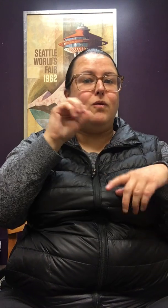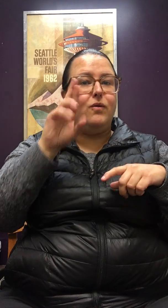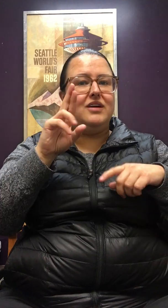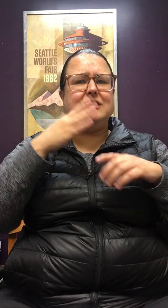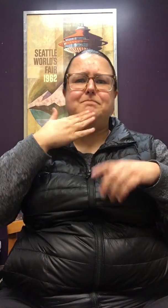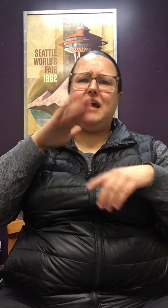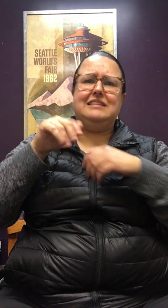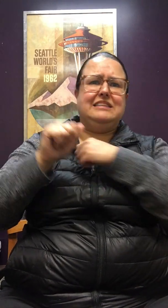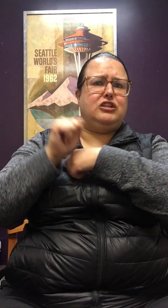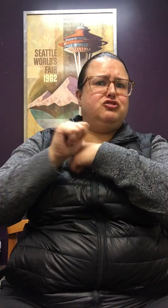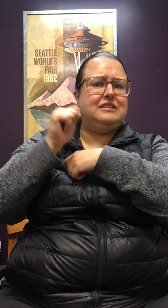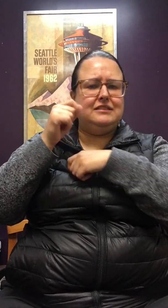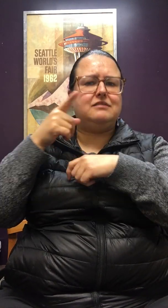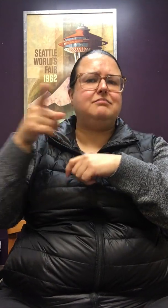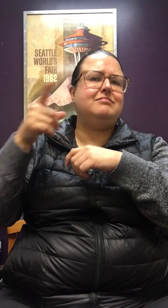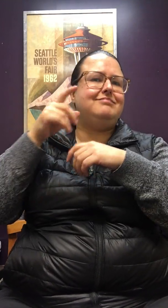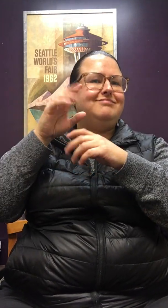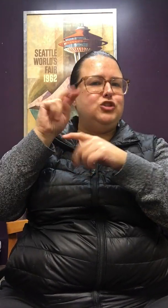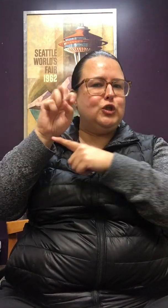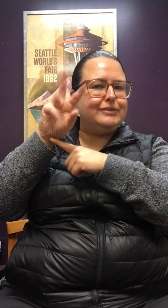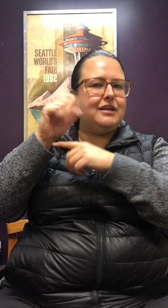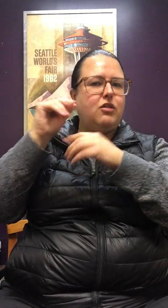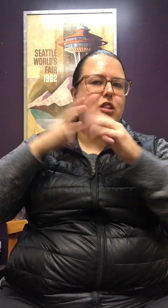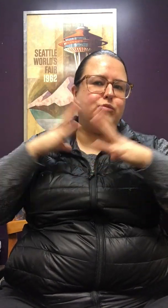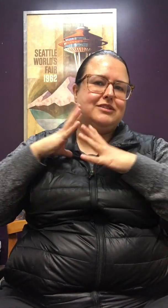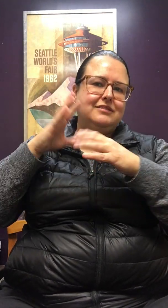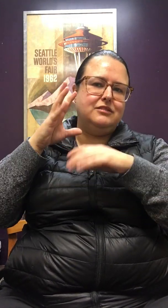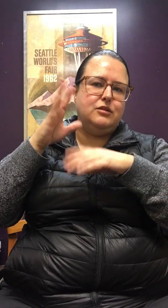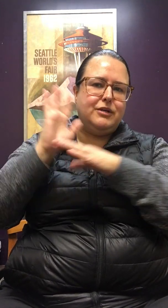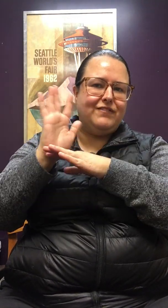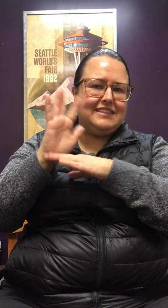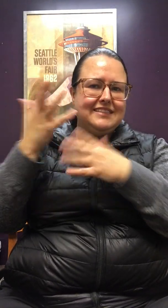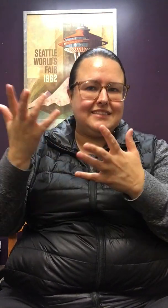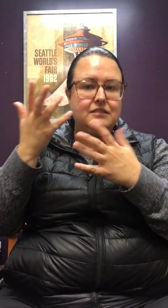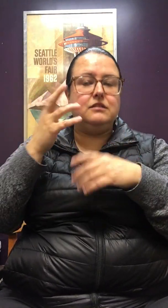or bad and dangerous like they were depicted on the news and in Hollywood movies.